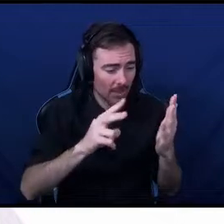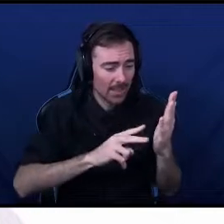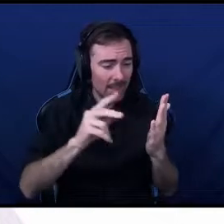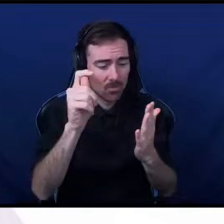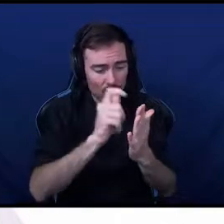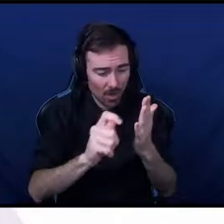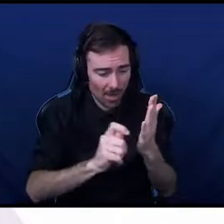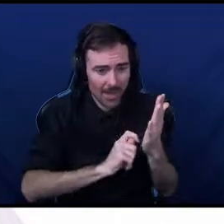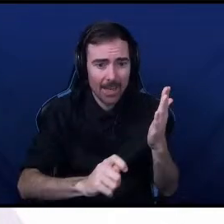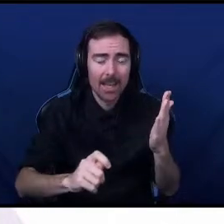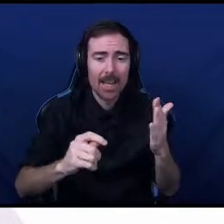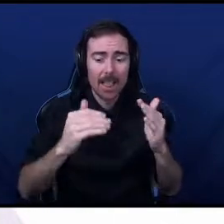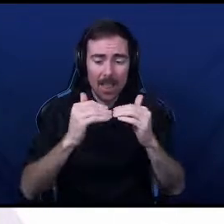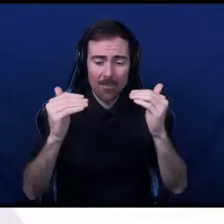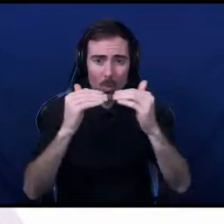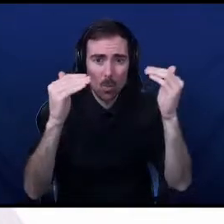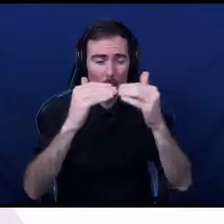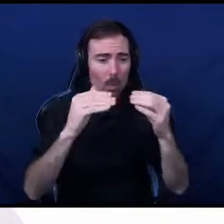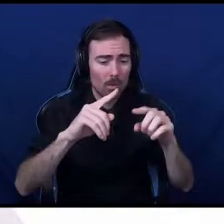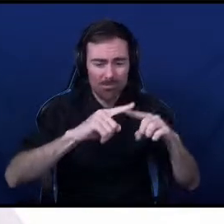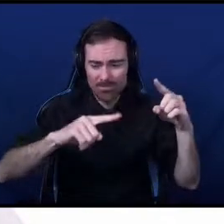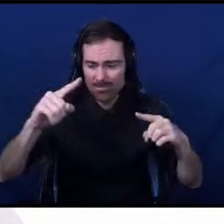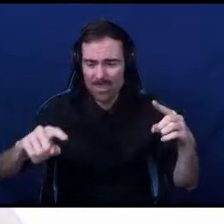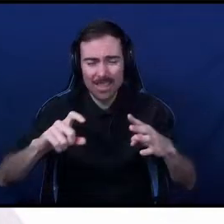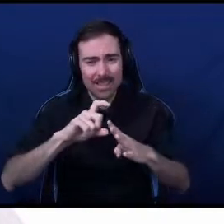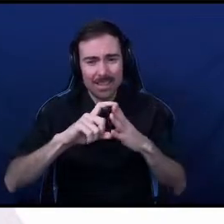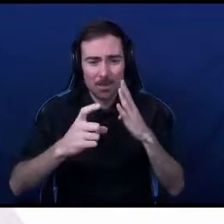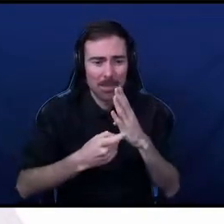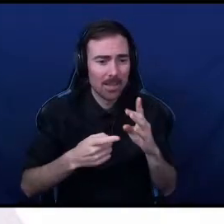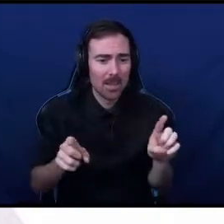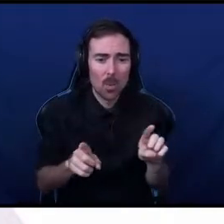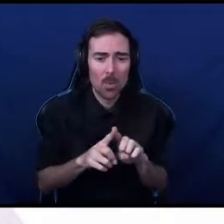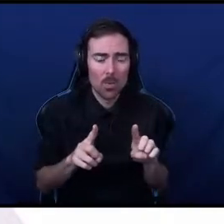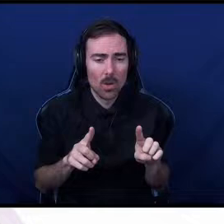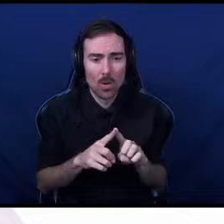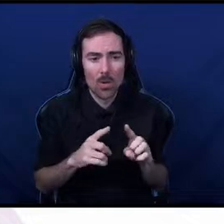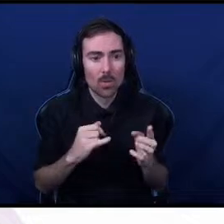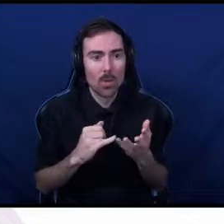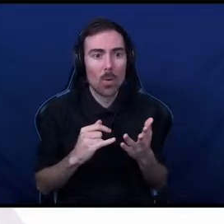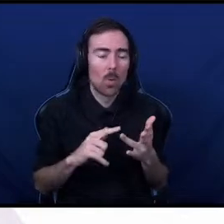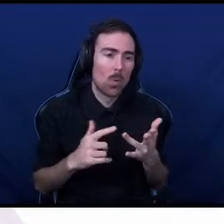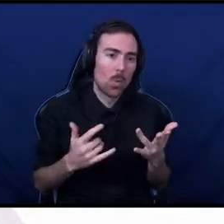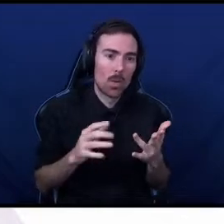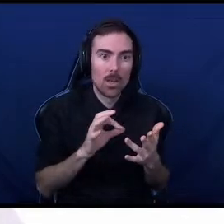we have different disabilities as well. So as we kind of enter into this, it's not about one size fits all. It's not about